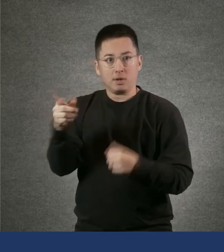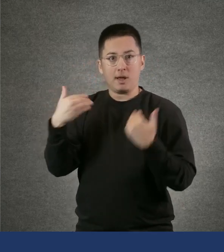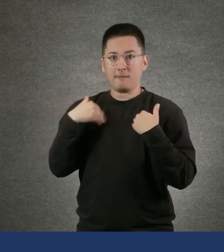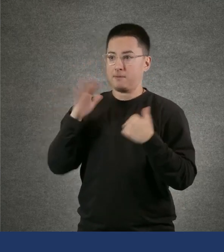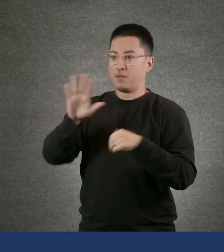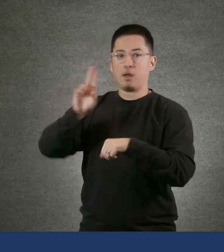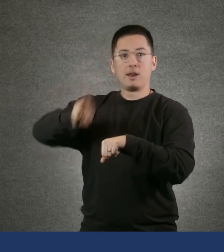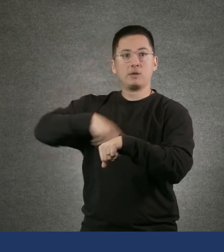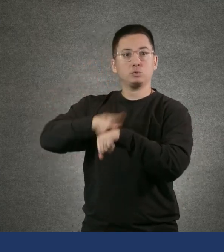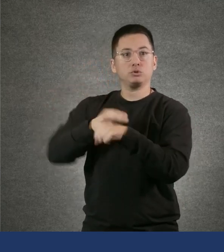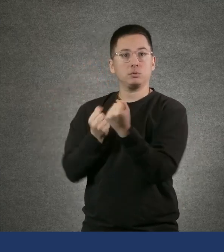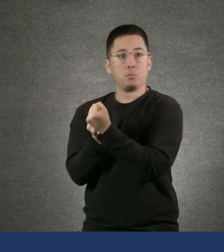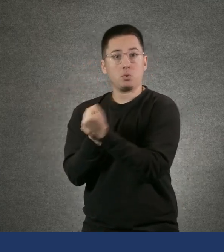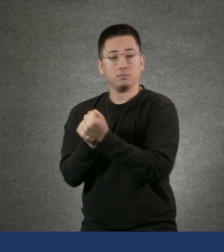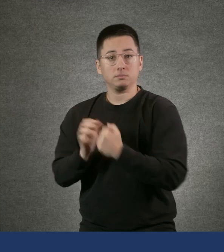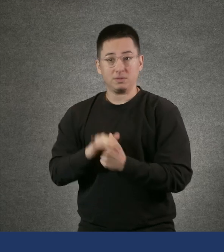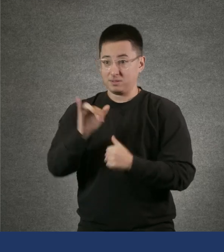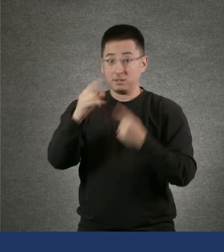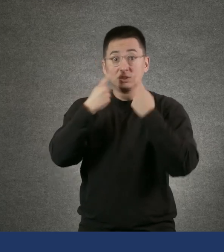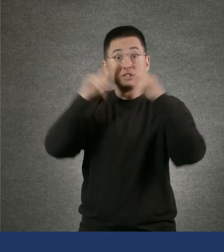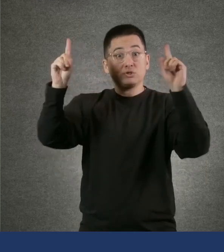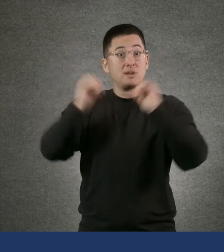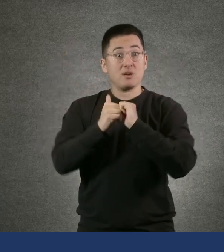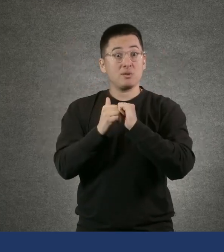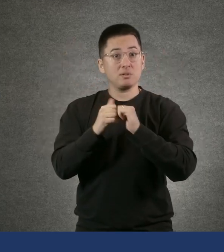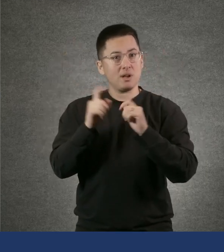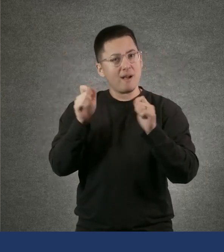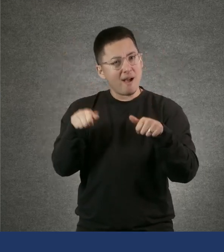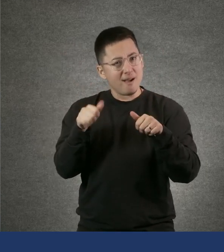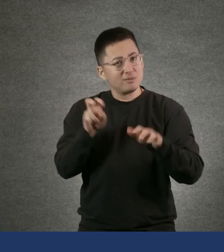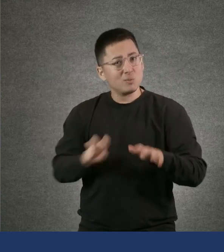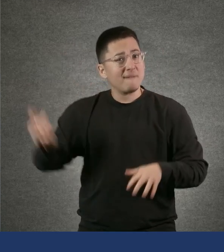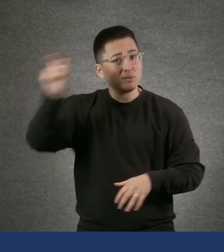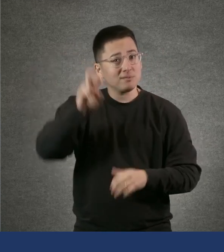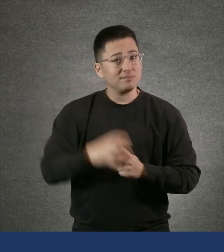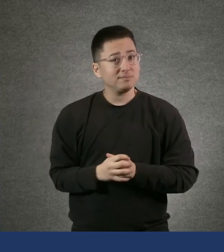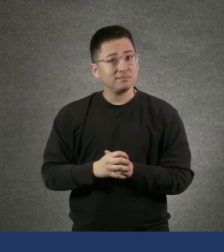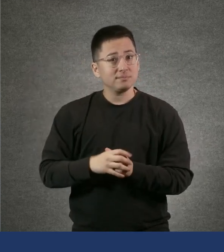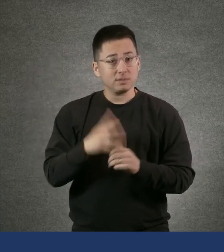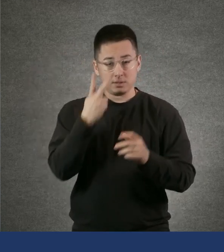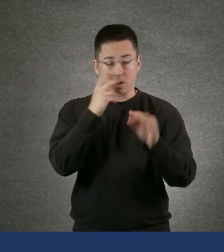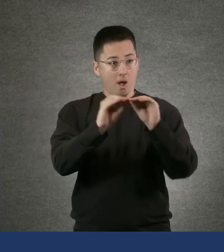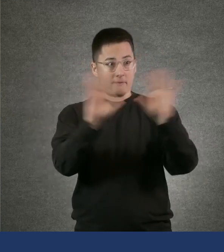It seems obvious the IHS service was missed as the many other DD